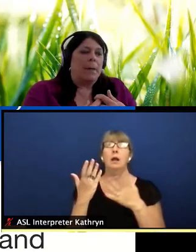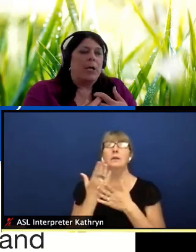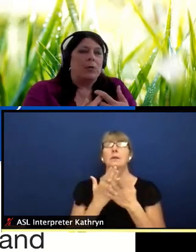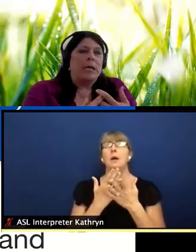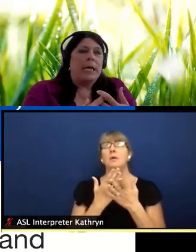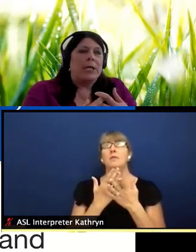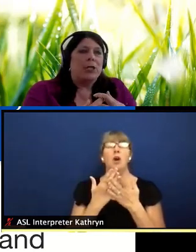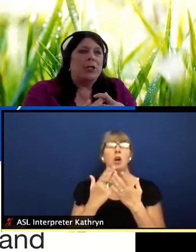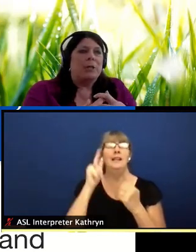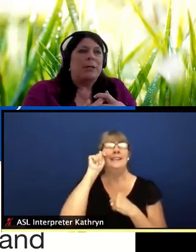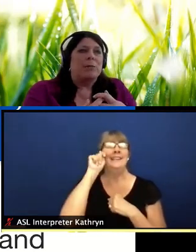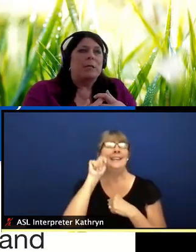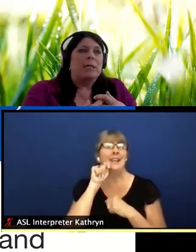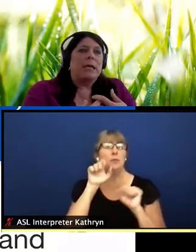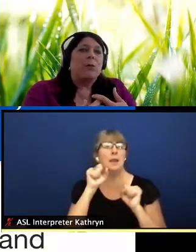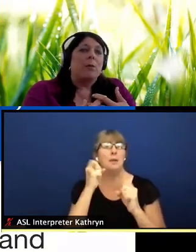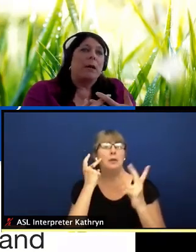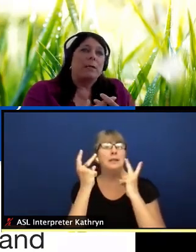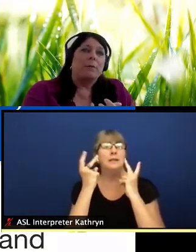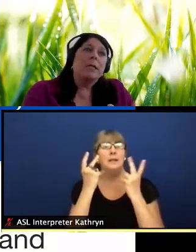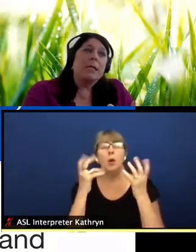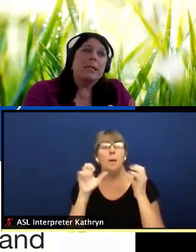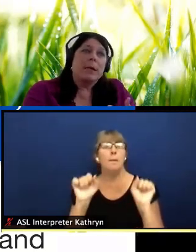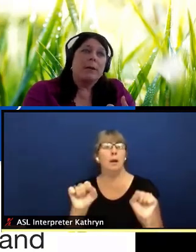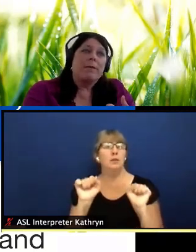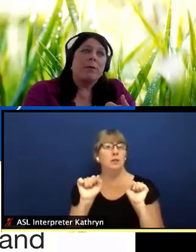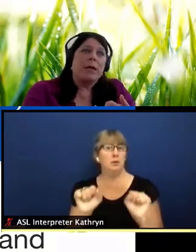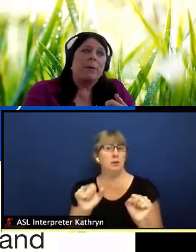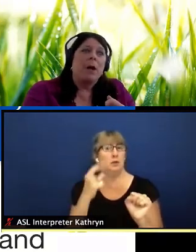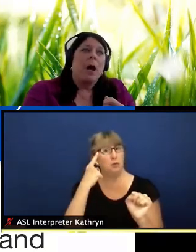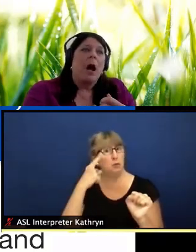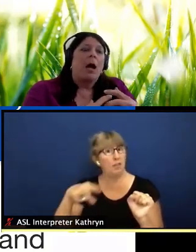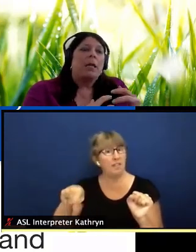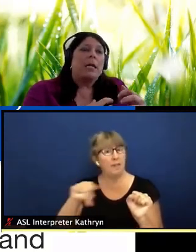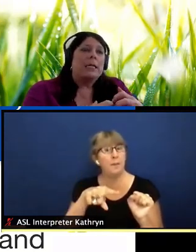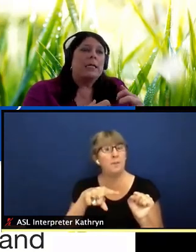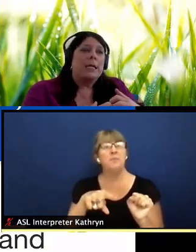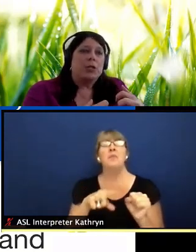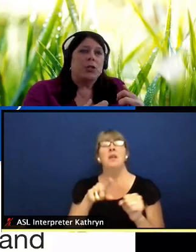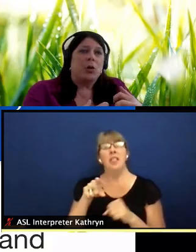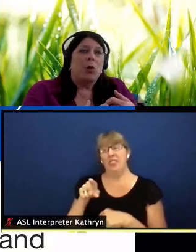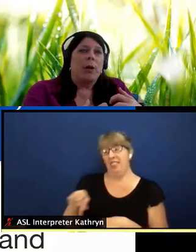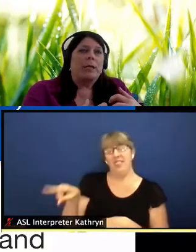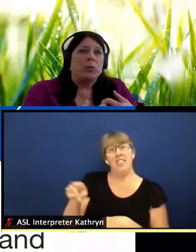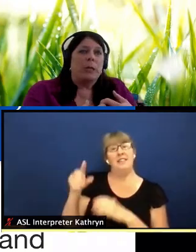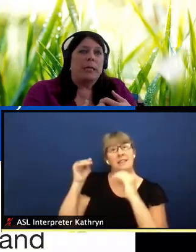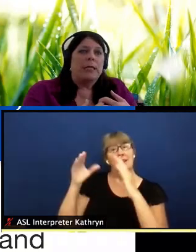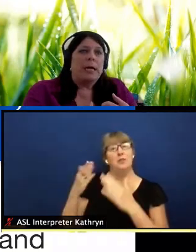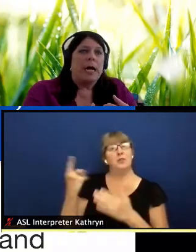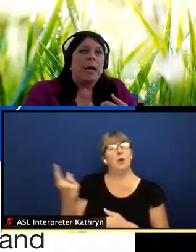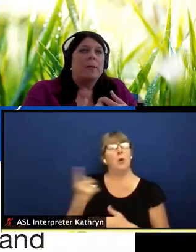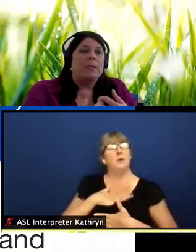you know teenagers to be able to see what possibilities can be for them. These teachers are always willing to come and